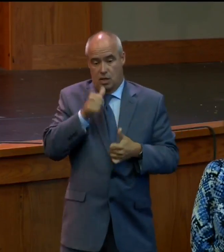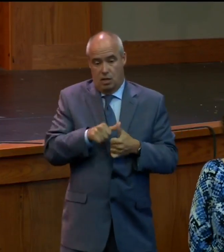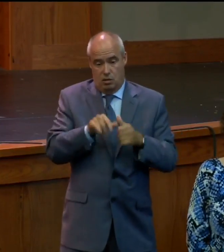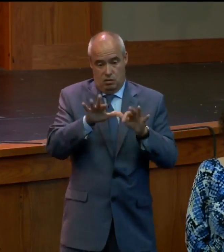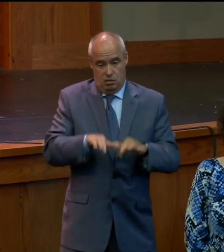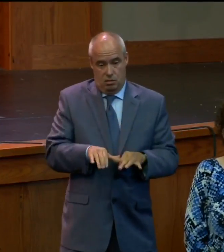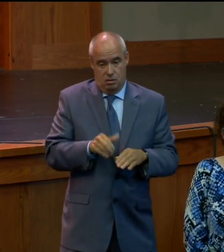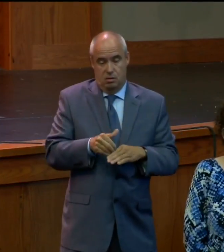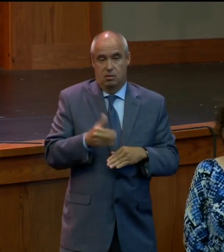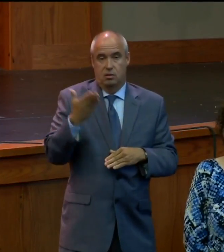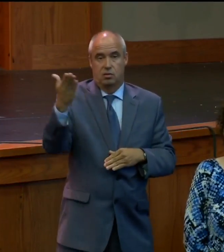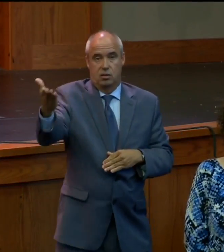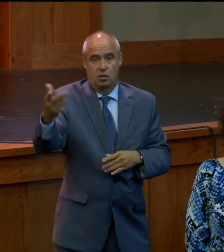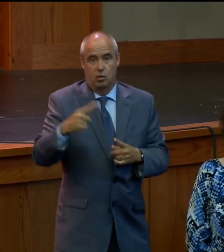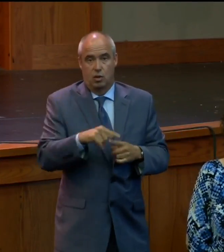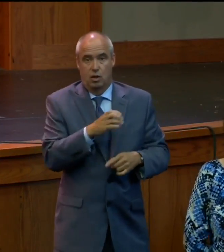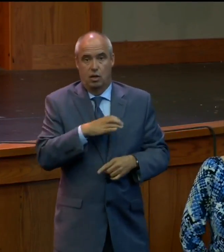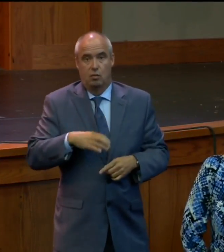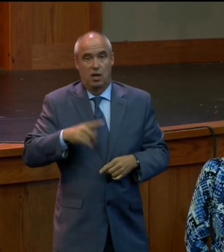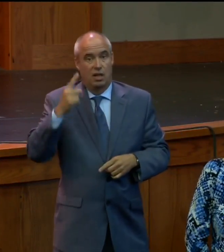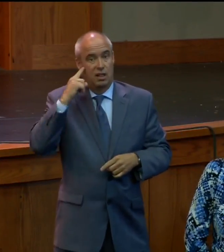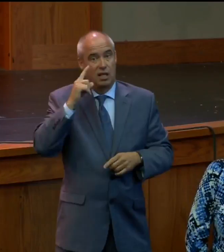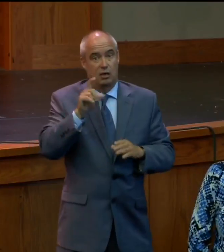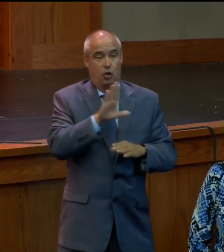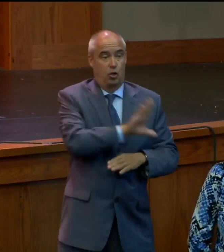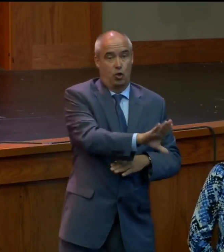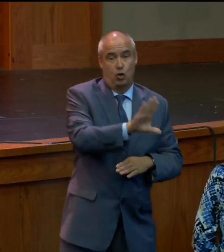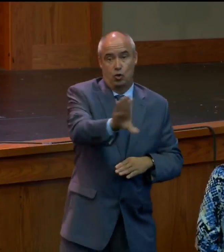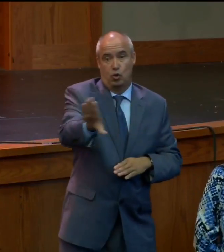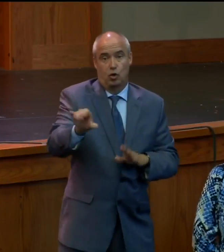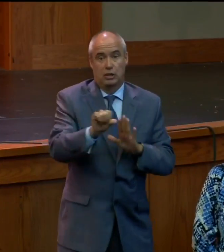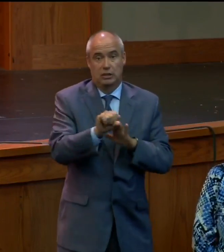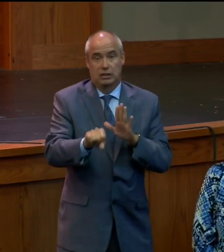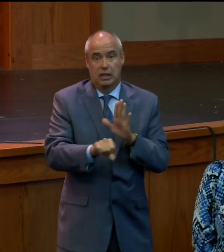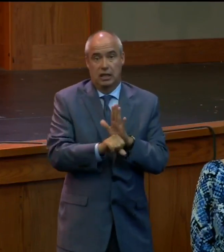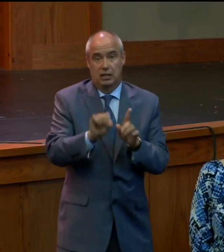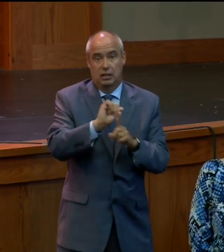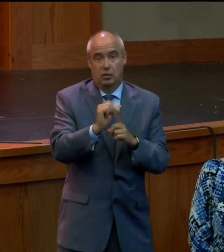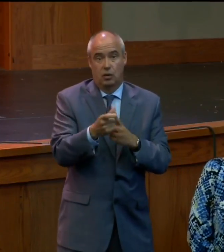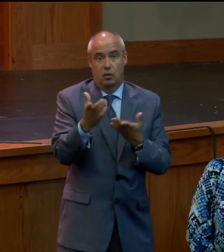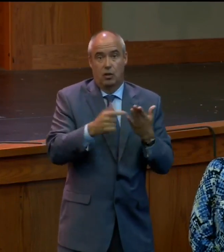ABOUT THEIR STATE SITUATION. MAYBE THEY KNOW SOMEBODY WHO ACTUALLY GIVES MONEY TO THIS